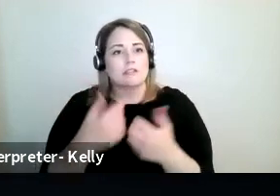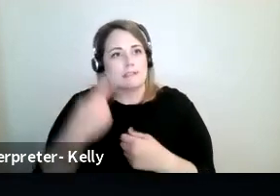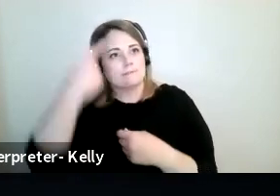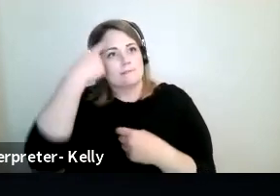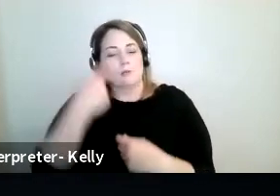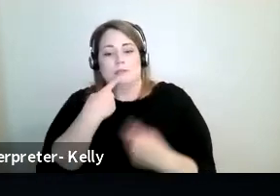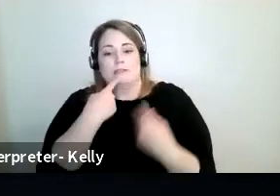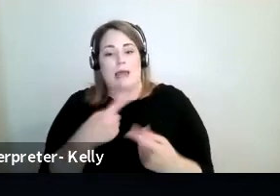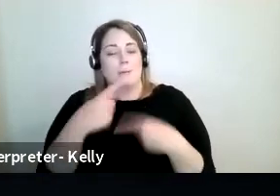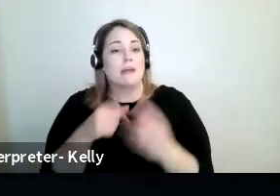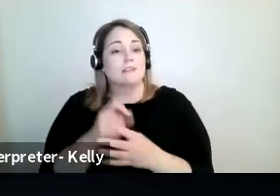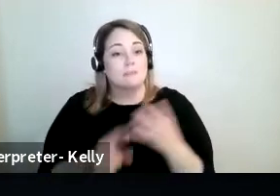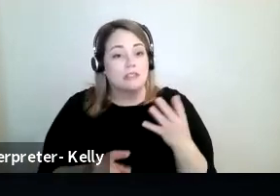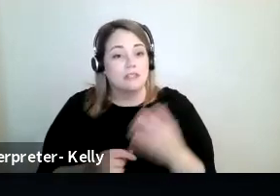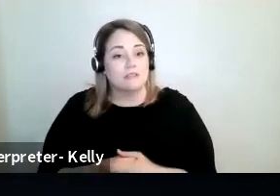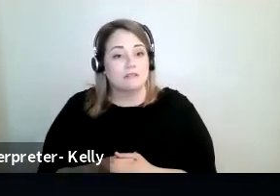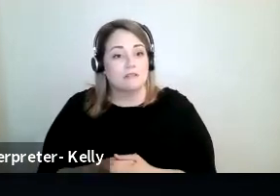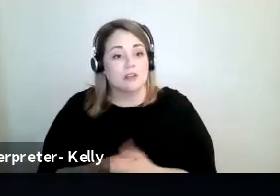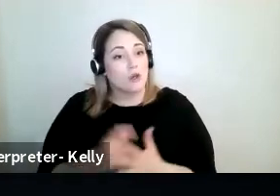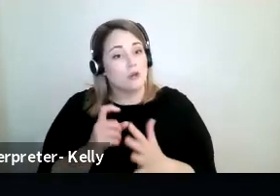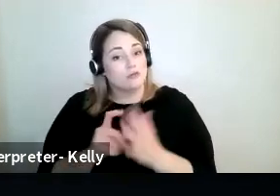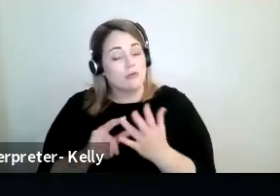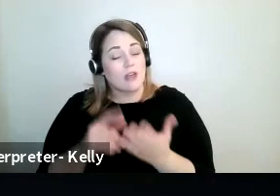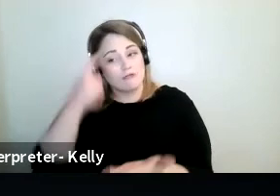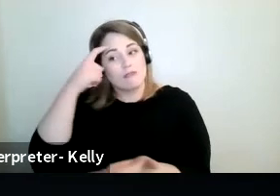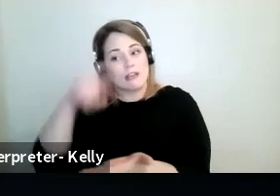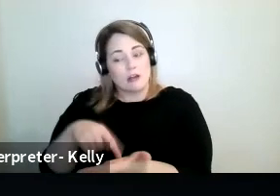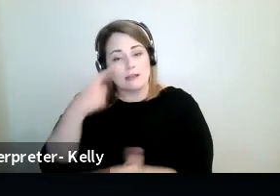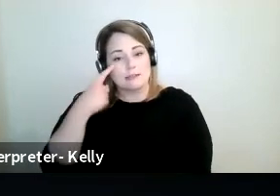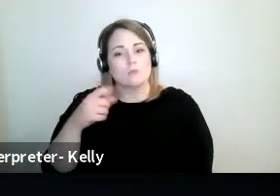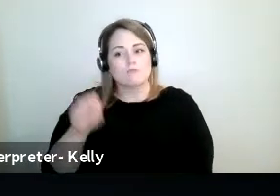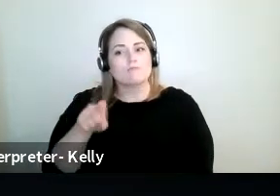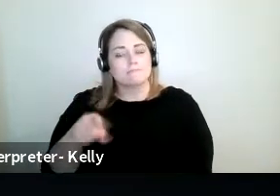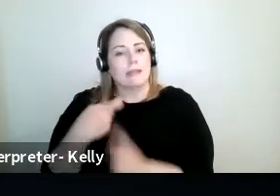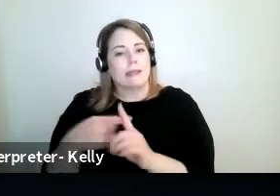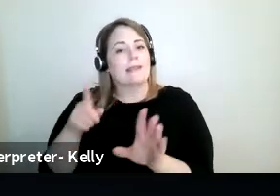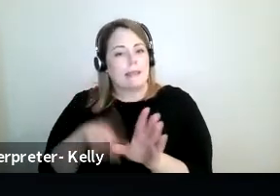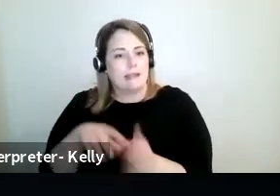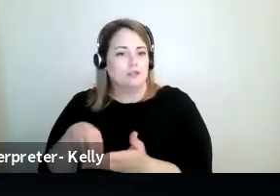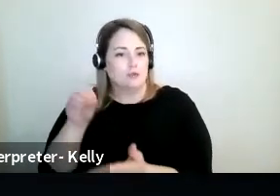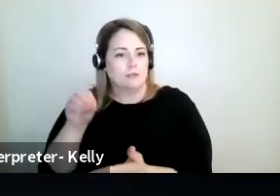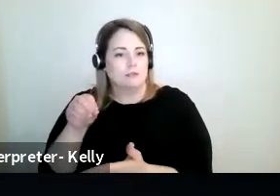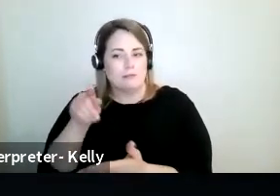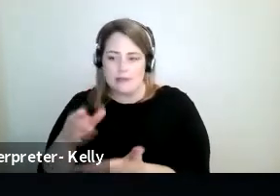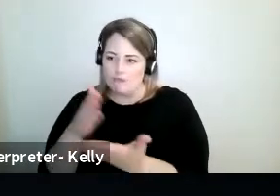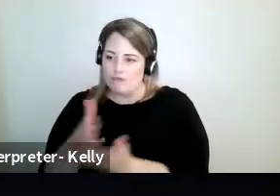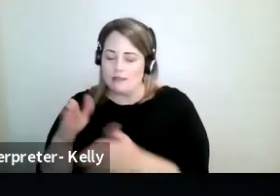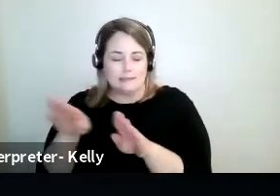Are they recognised and seen as key students that have the same rights as every other student coming